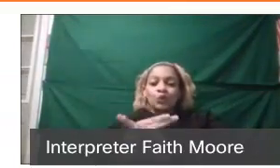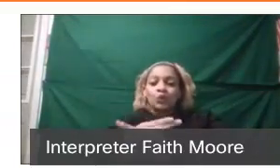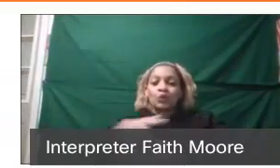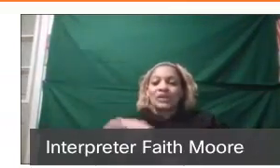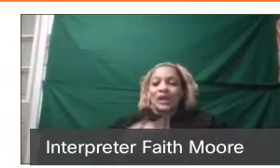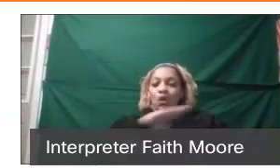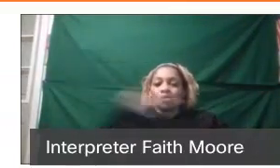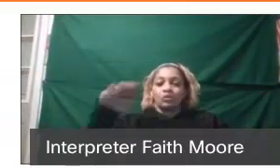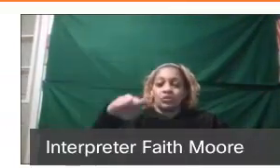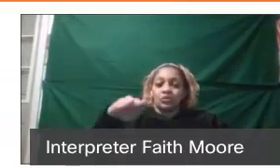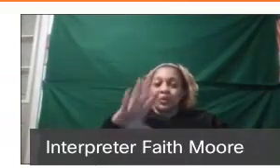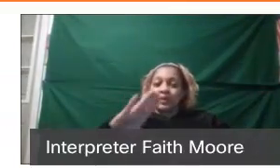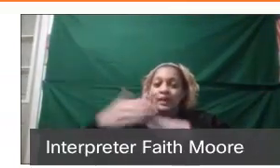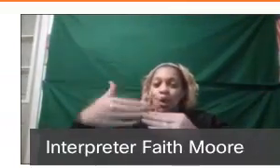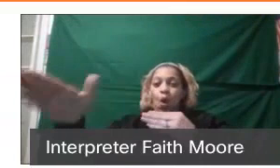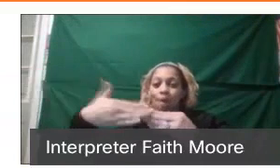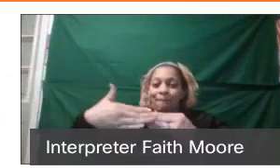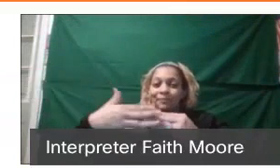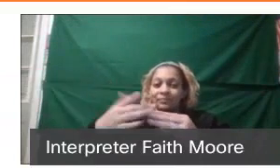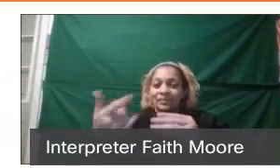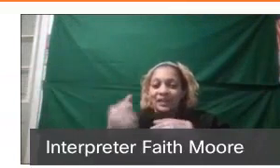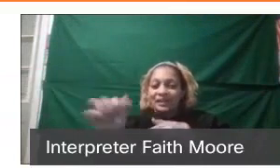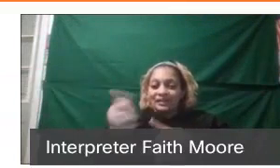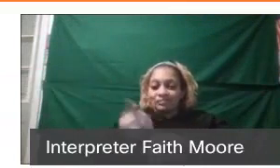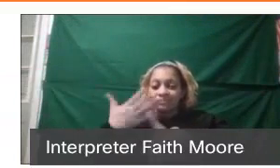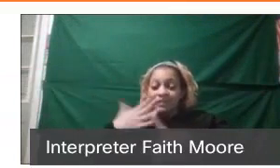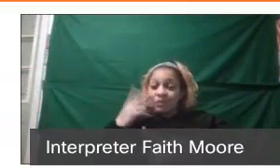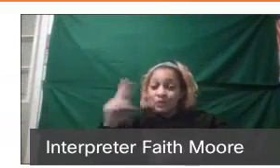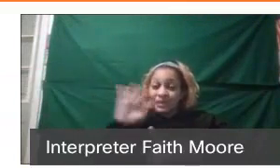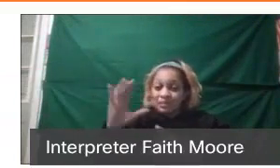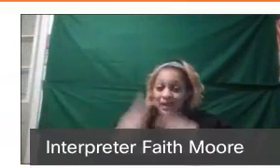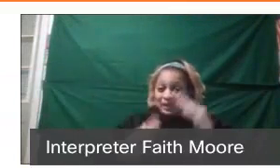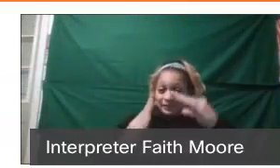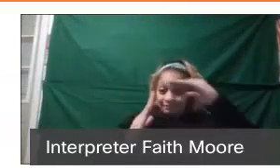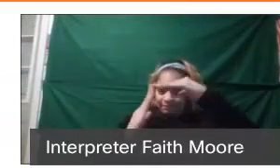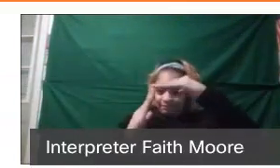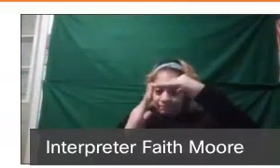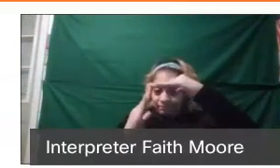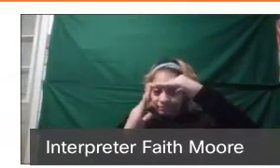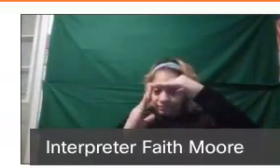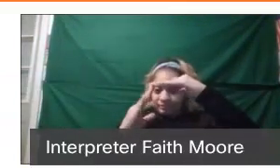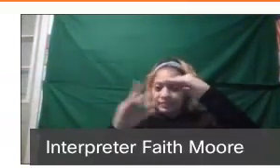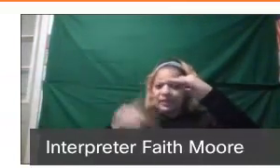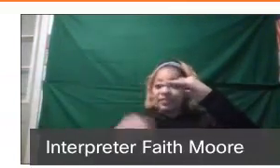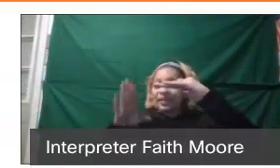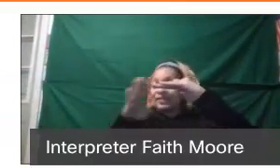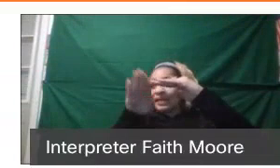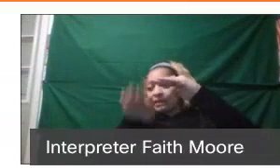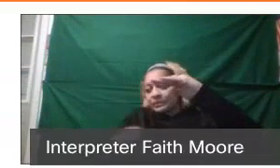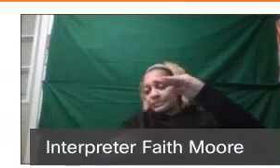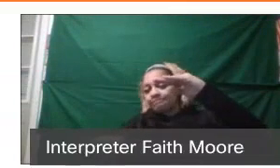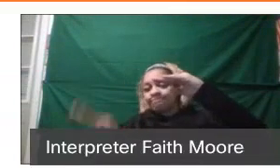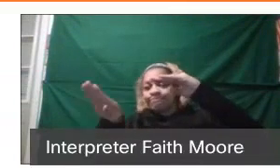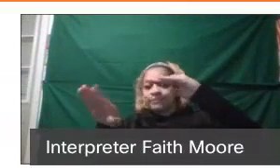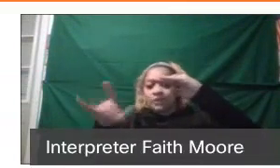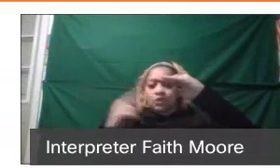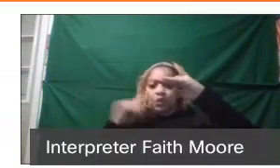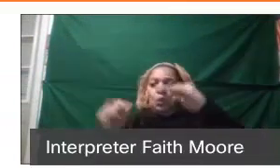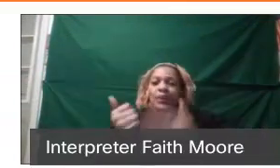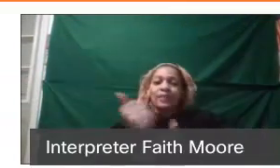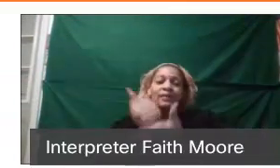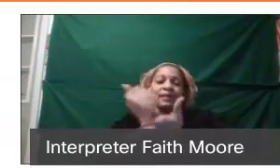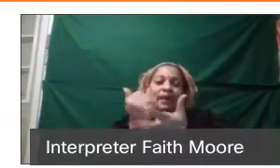Extending out from the pool that they could see my hand to and then the guy wire extends down from that bracket arm. So sort of helping preserve that envelope.